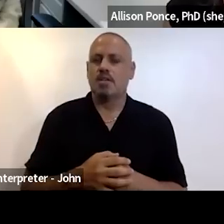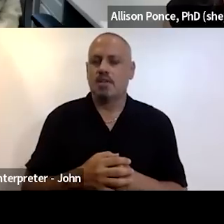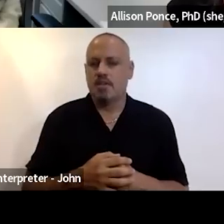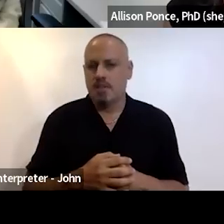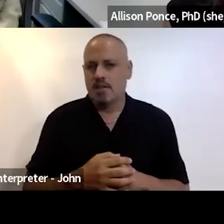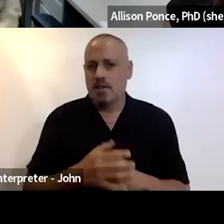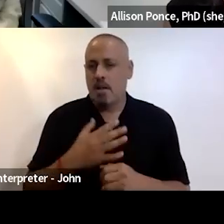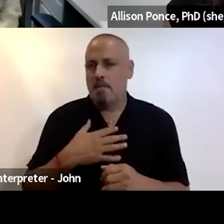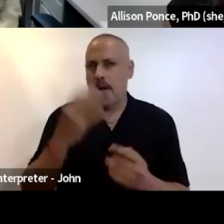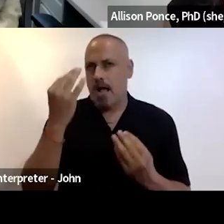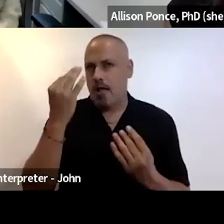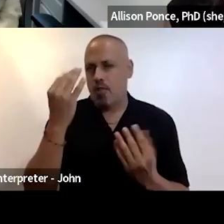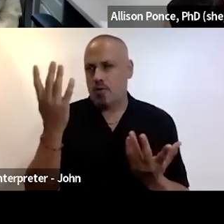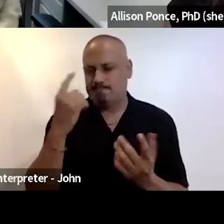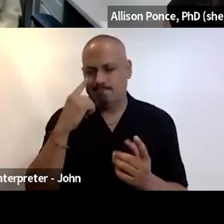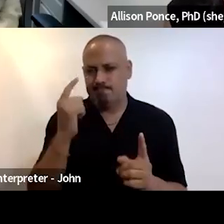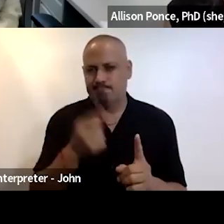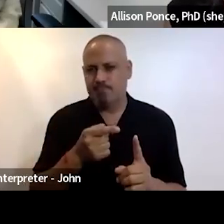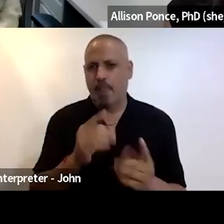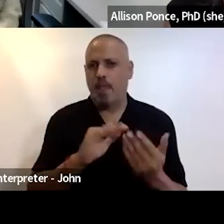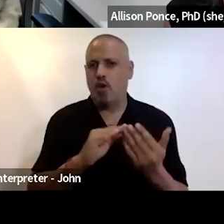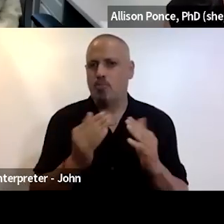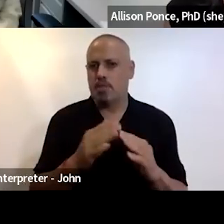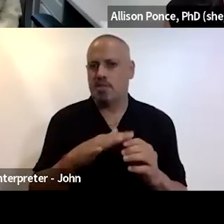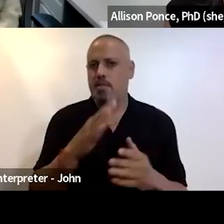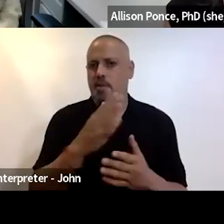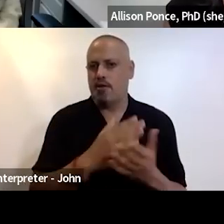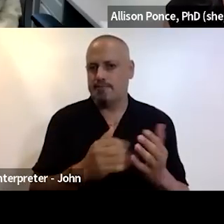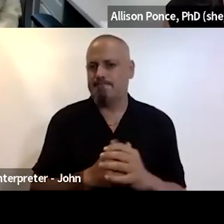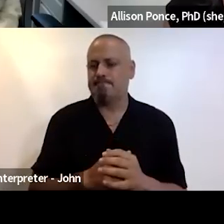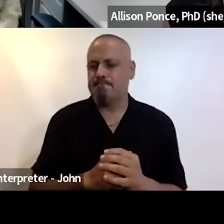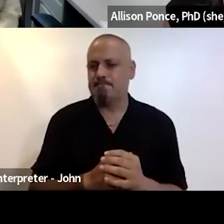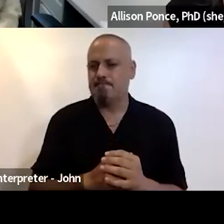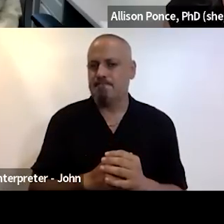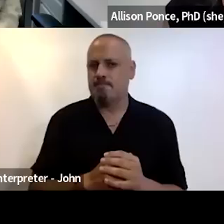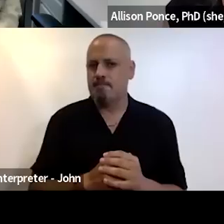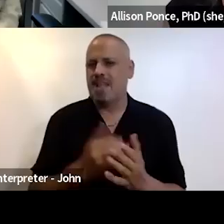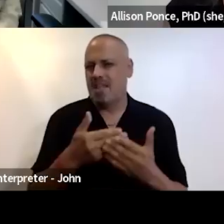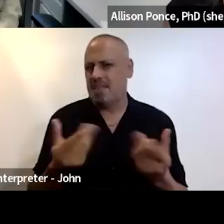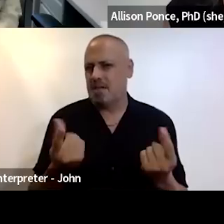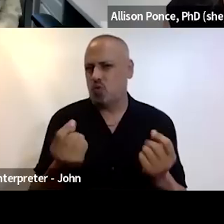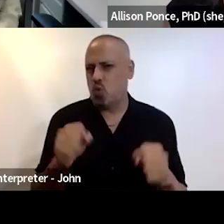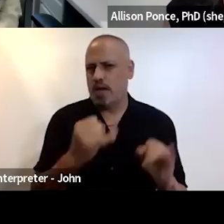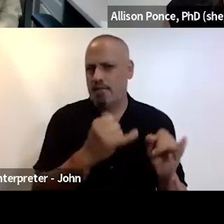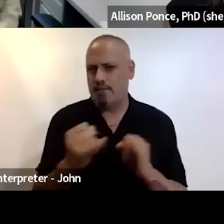My thoughts go to the community aspect. There are things you could do at an individual level, I think.